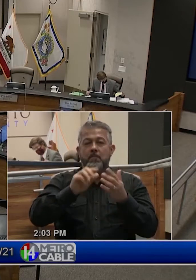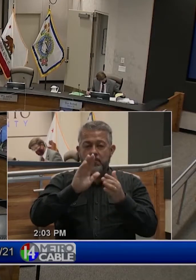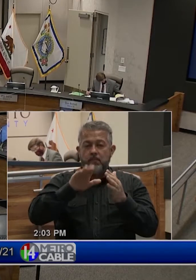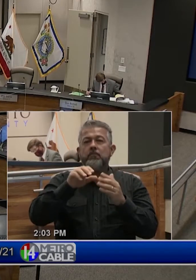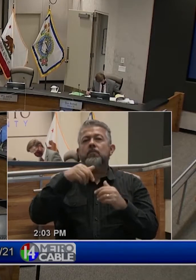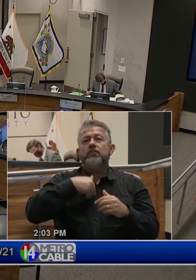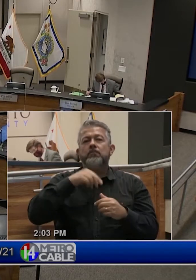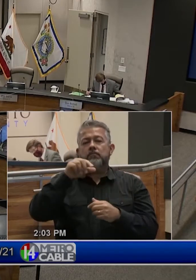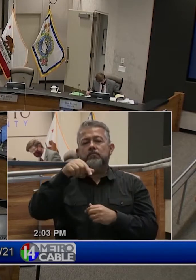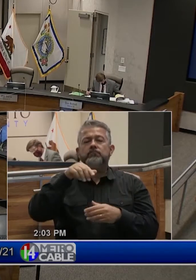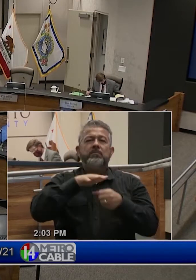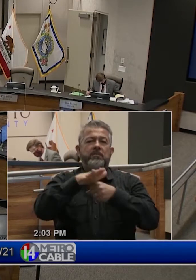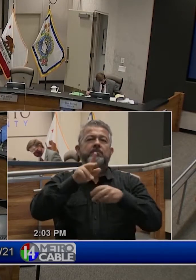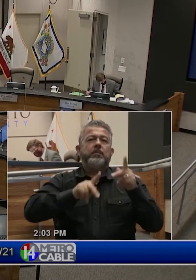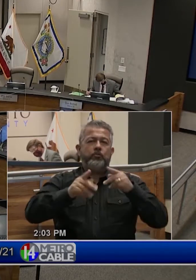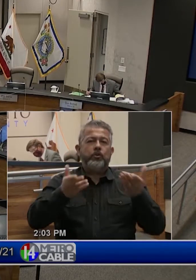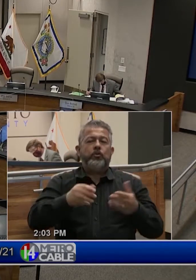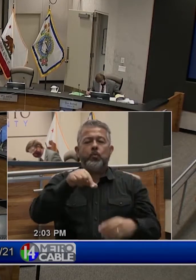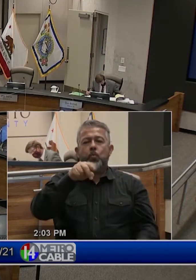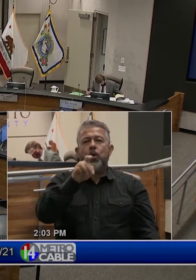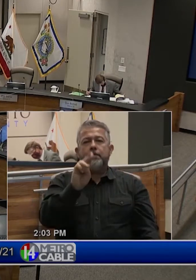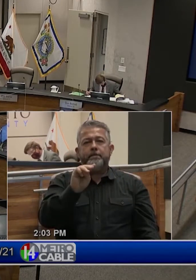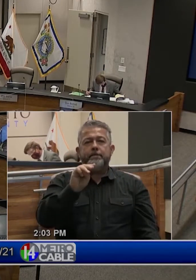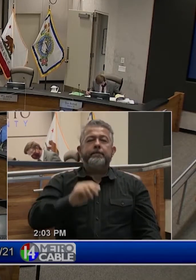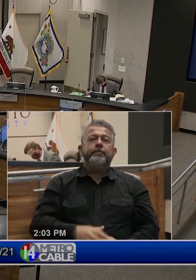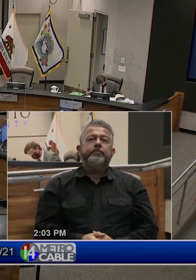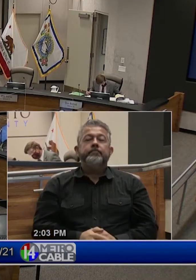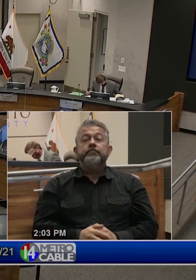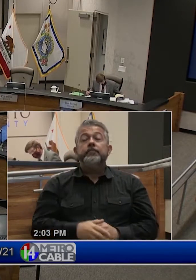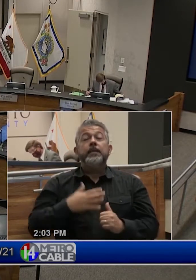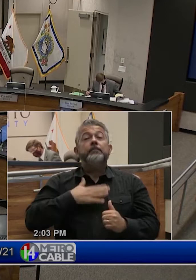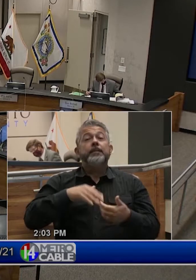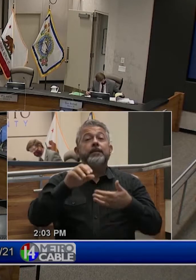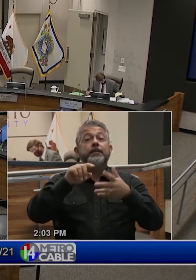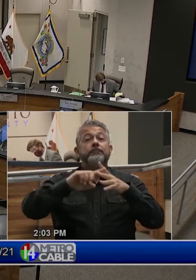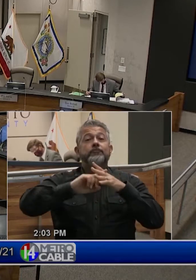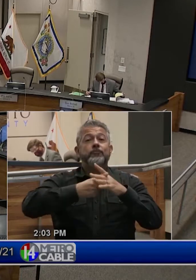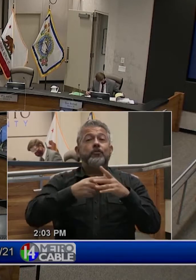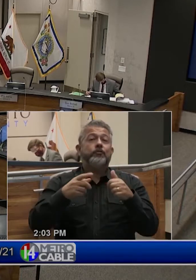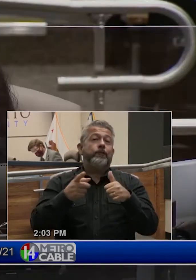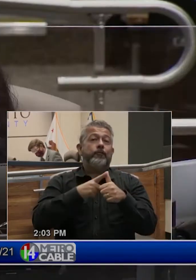[ CALLING ROLL ]. >> HAVE YOU A QUORUM TU. HAVE YOU A QUORUM TU. CAN YOU READ OUR FIRST ITEM? CAN YOU READ OUR FIRST ITEM? >> YES, MA'AM.